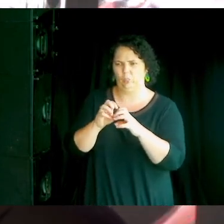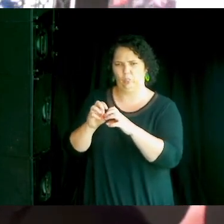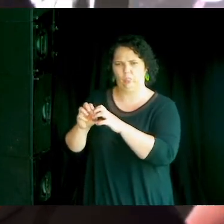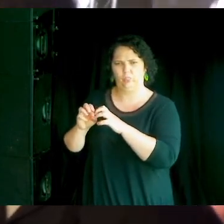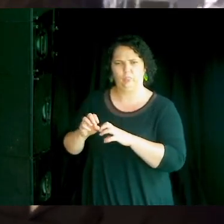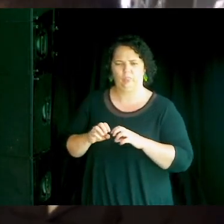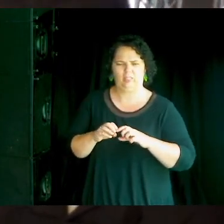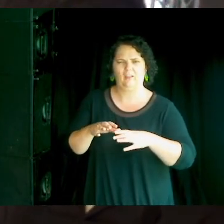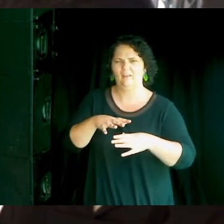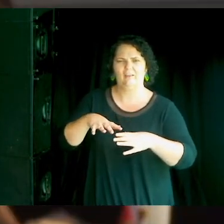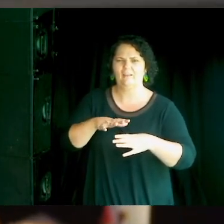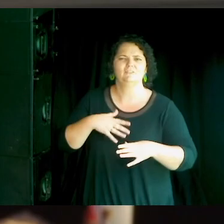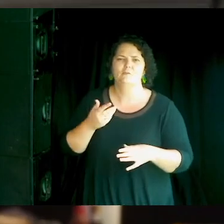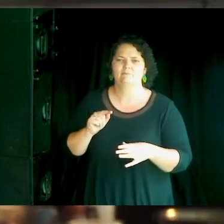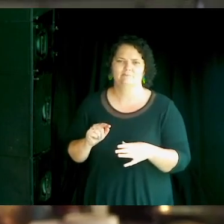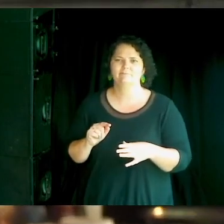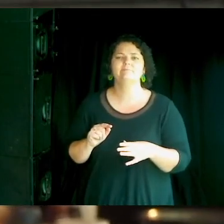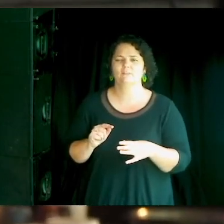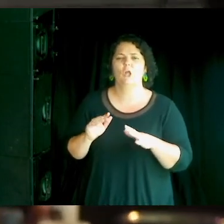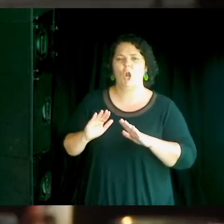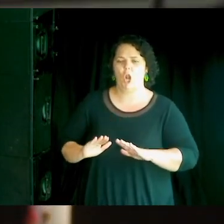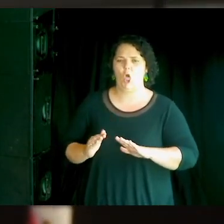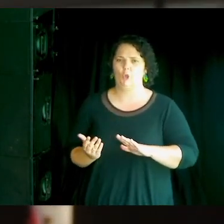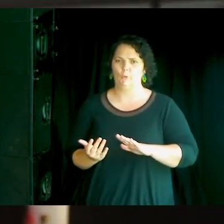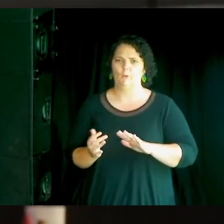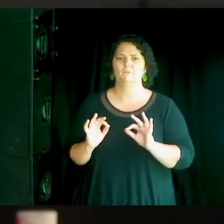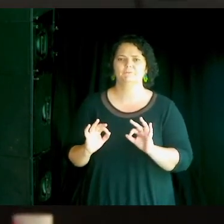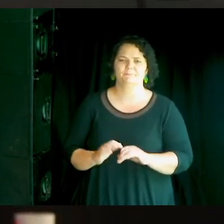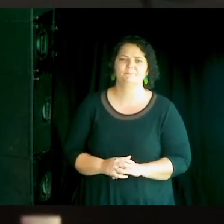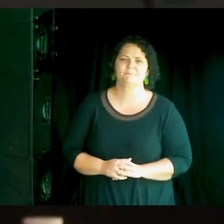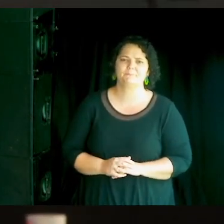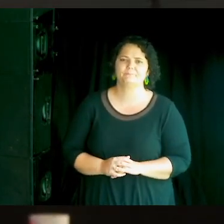it so you definitely don't want that when you have your laksa so here you are I'm doing that